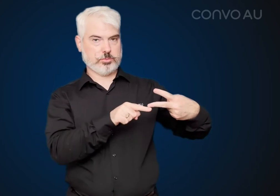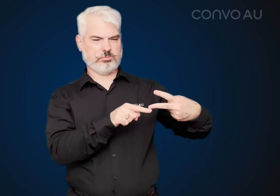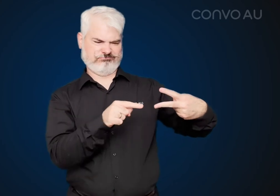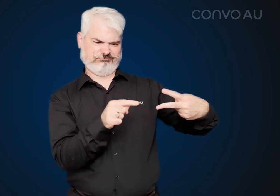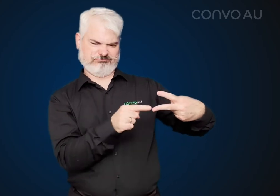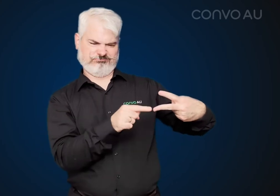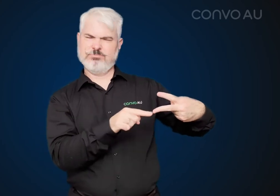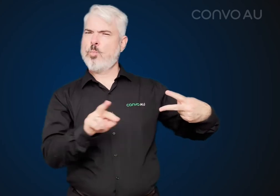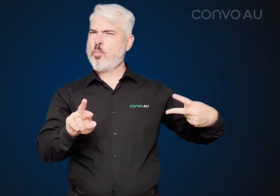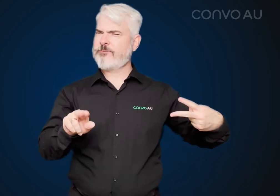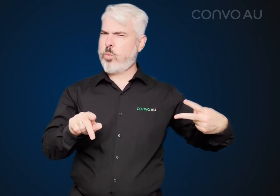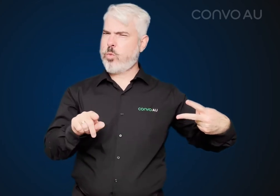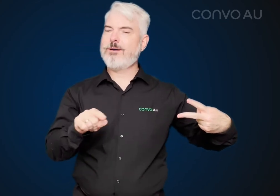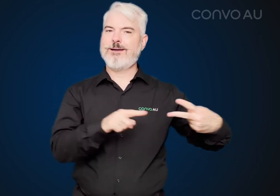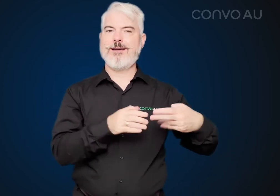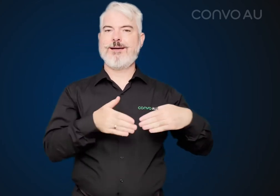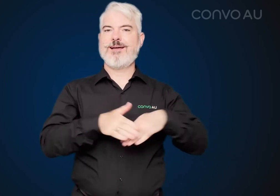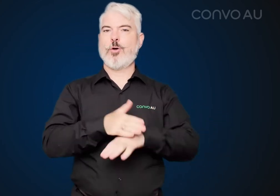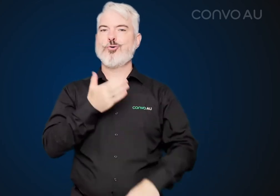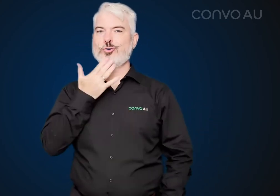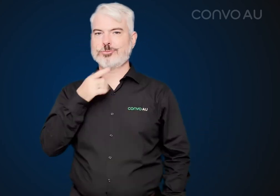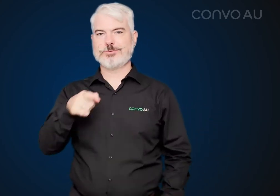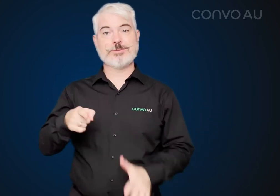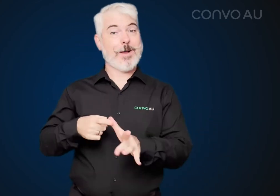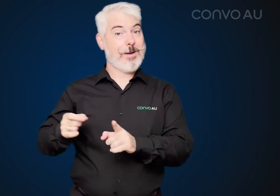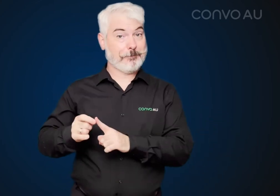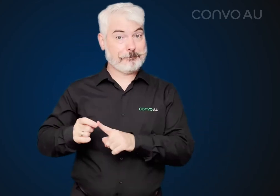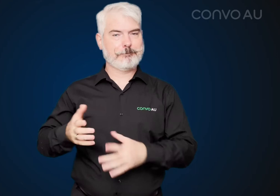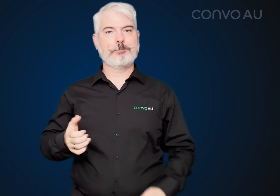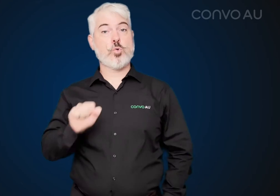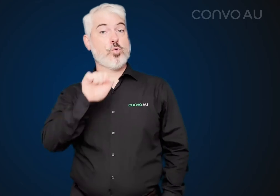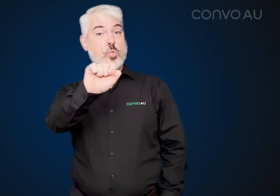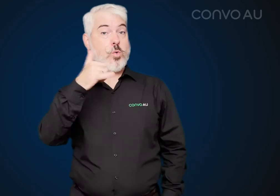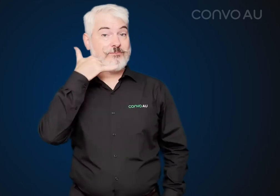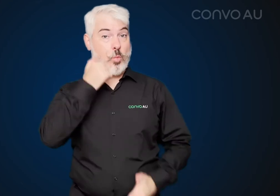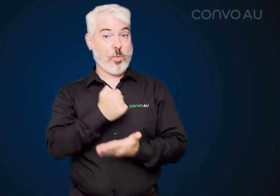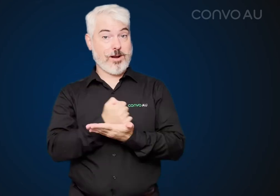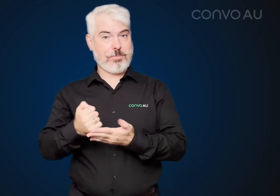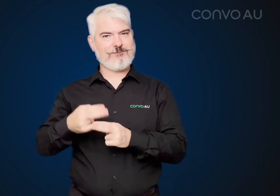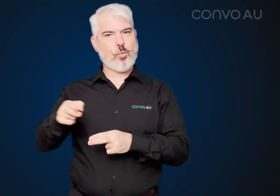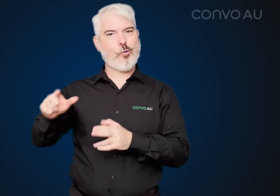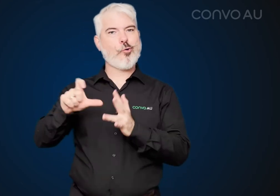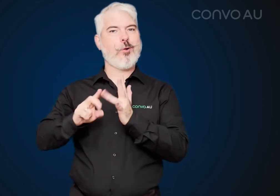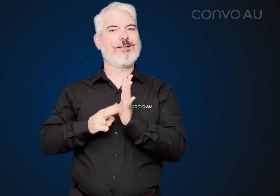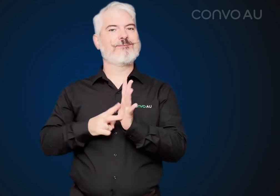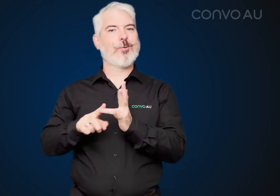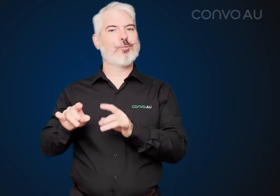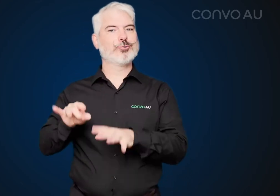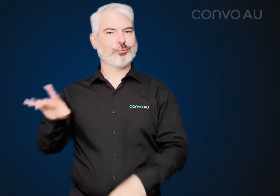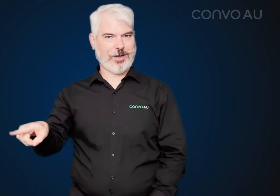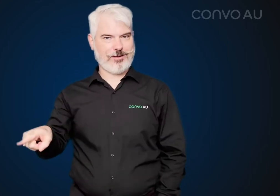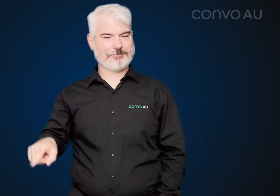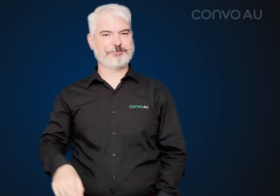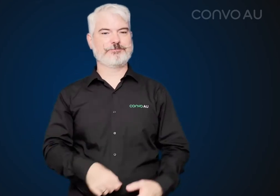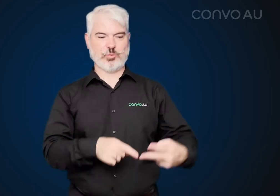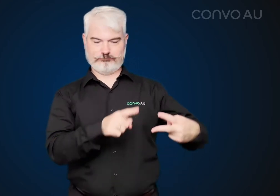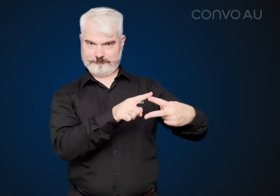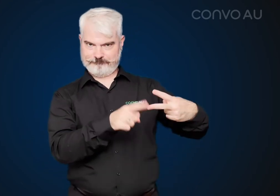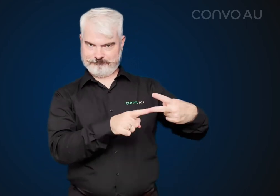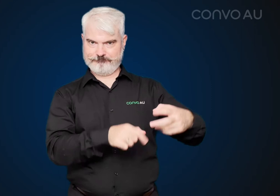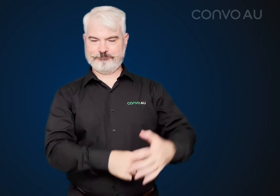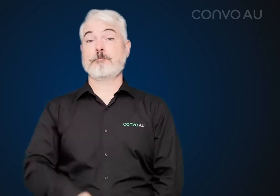The second line item covers the cost of your app and your phone number.